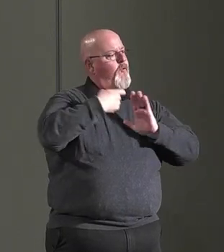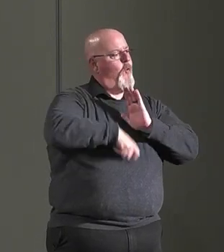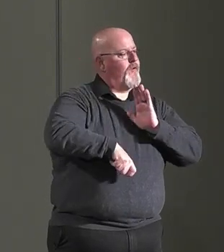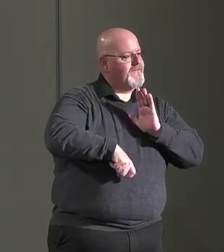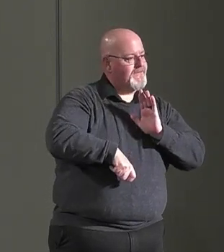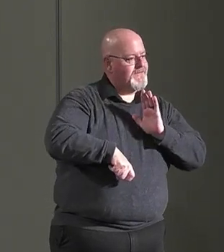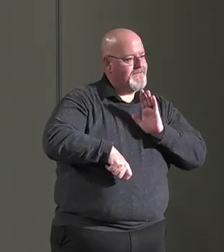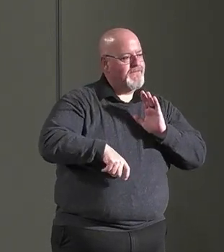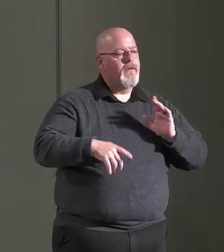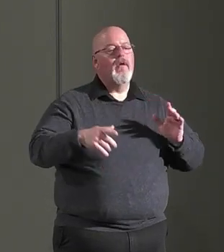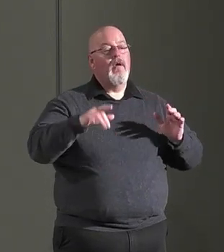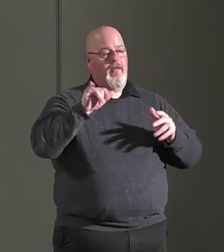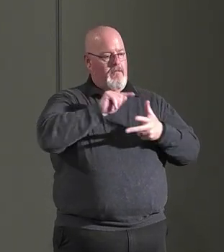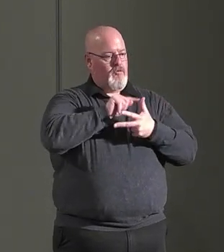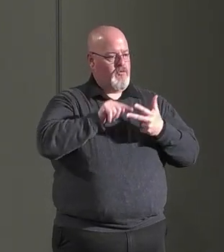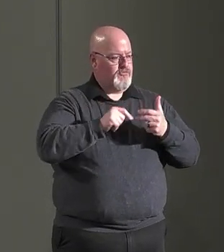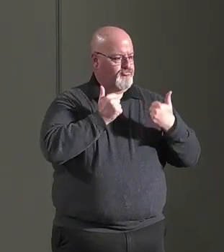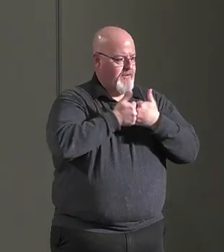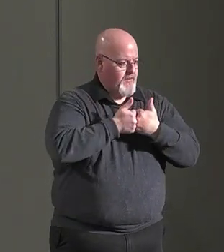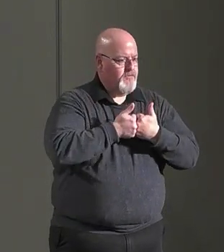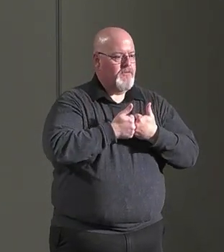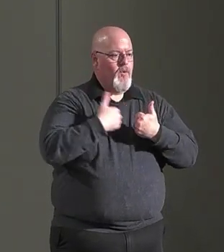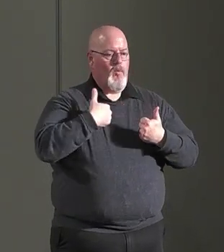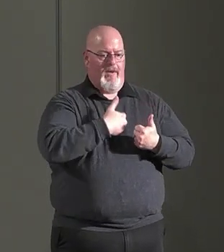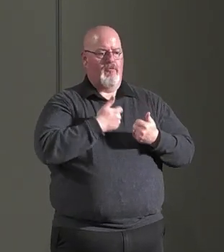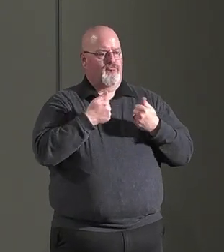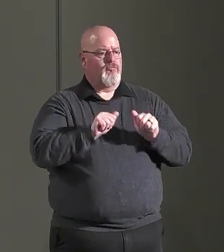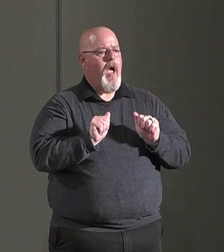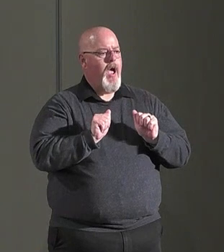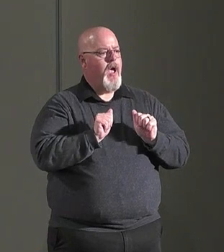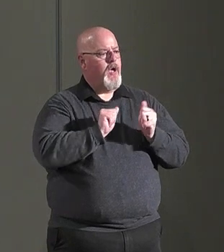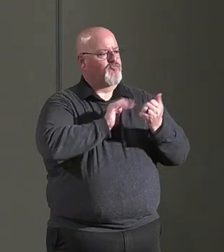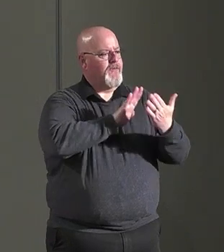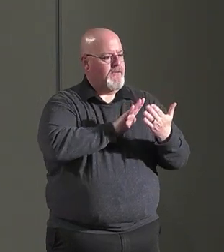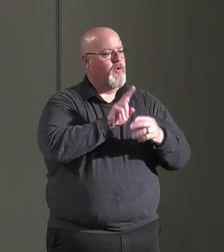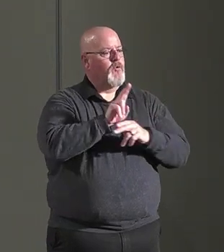So these are the three challenges that we are trying to address using smart glasses